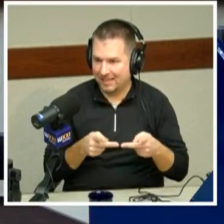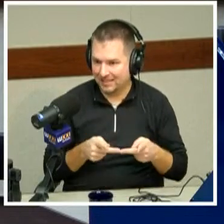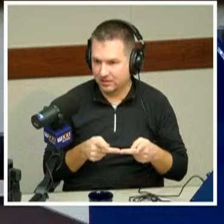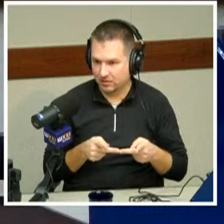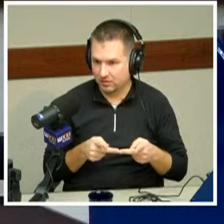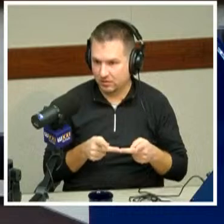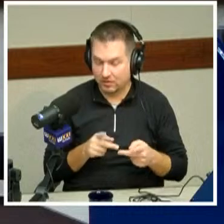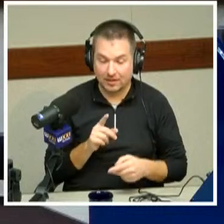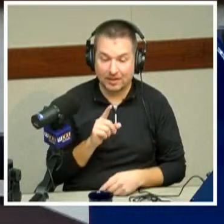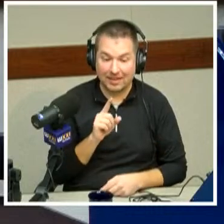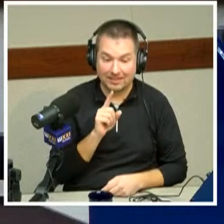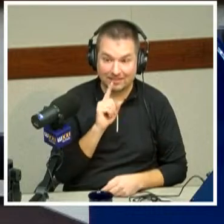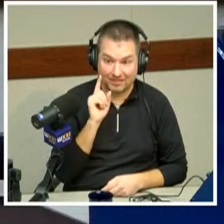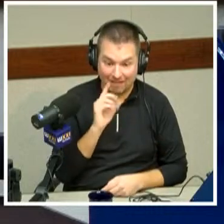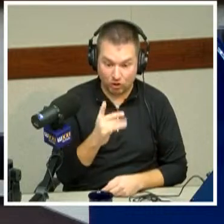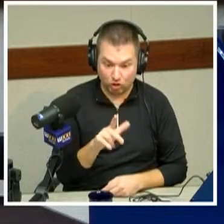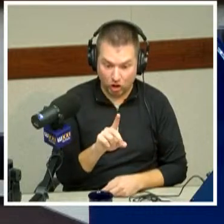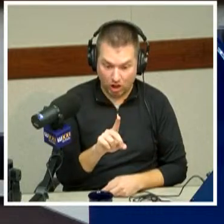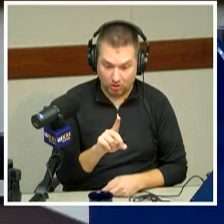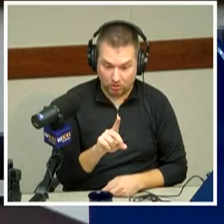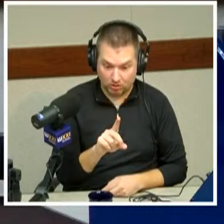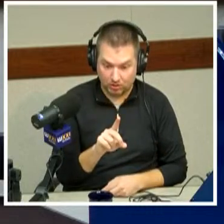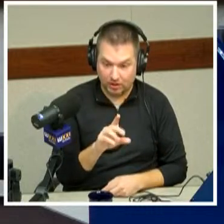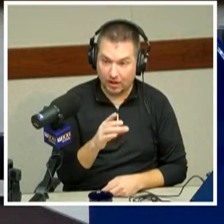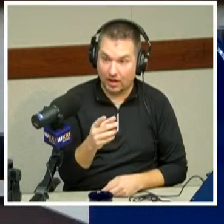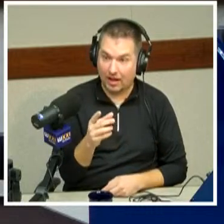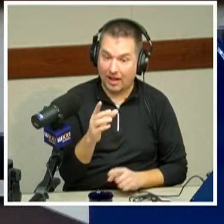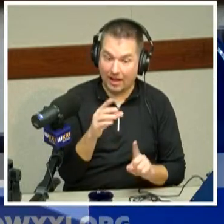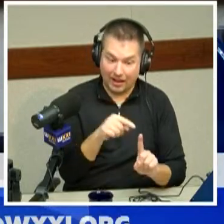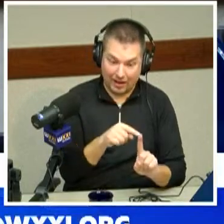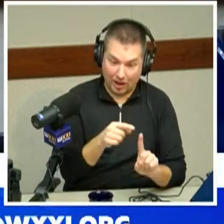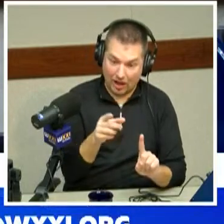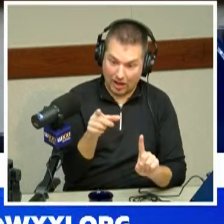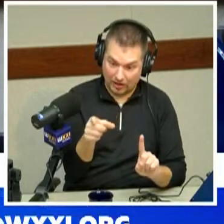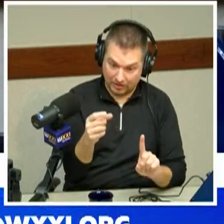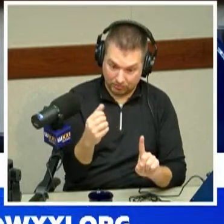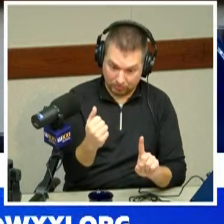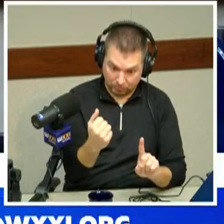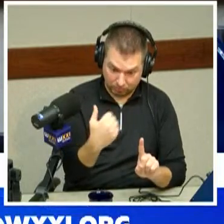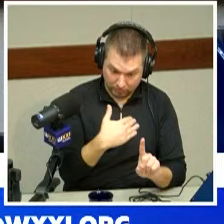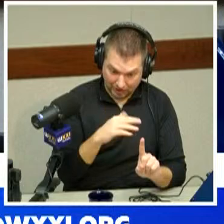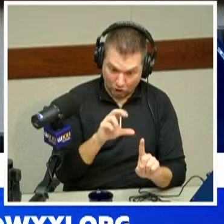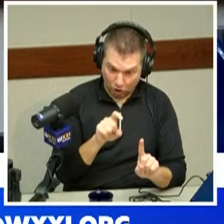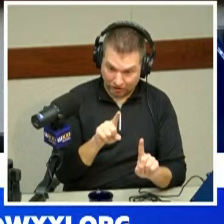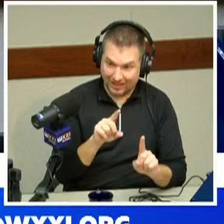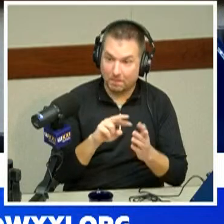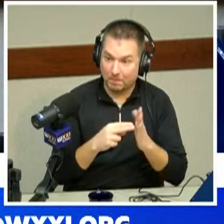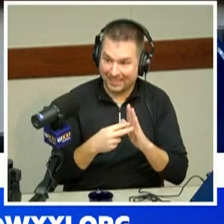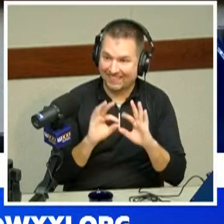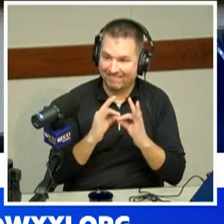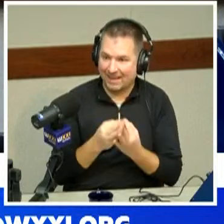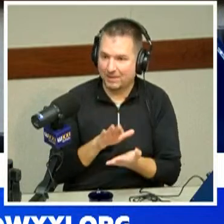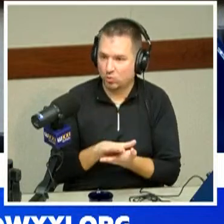they come to a deaf school it becomes the family school so it's imperative that everyone feels at